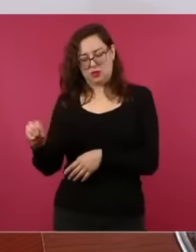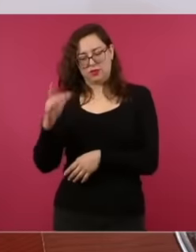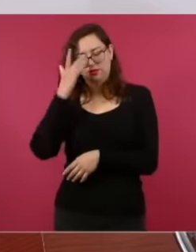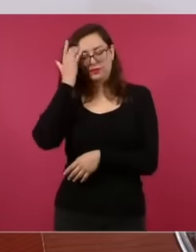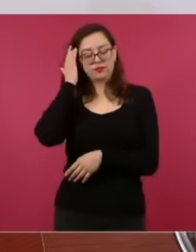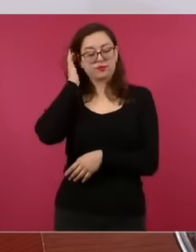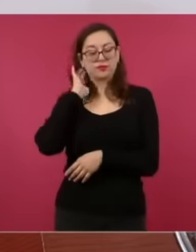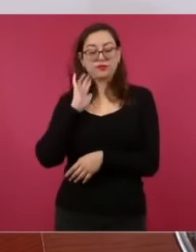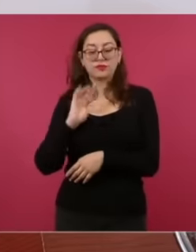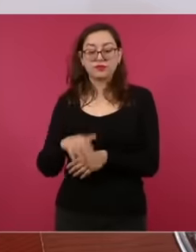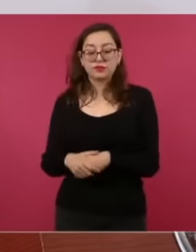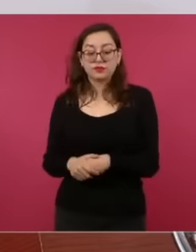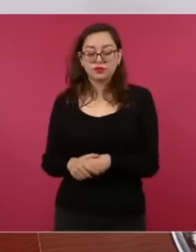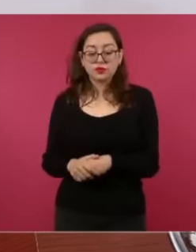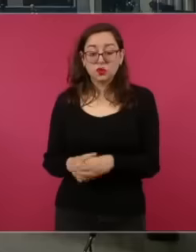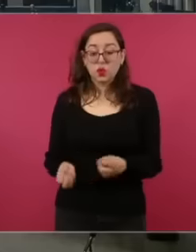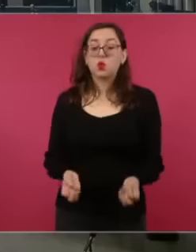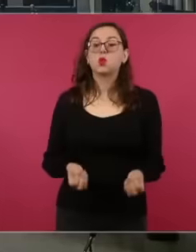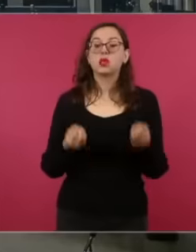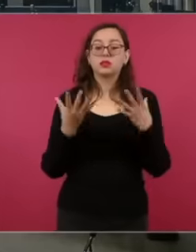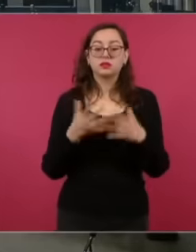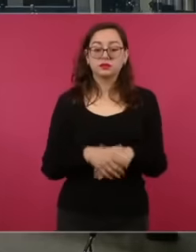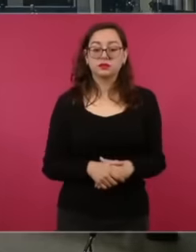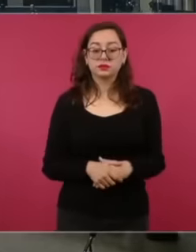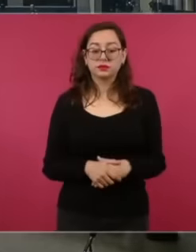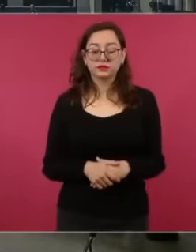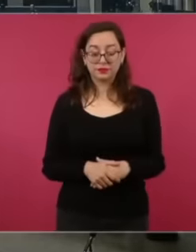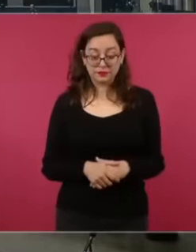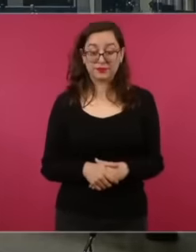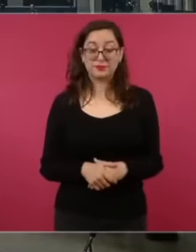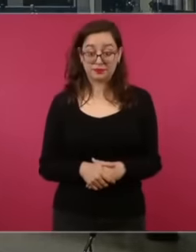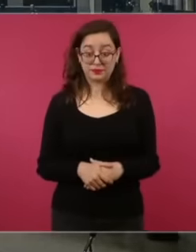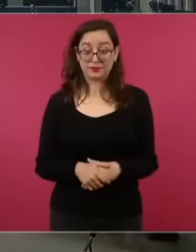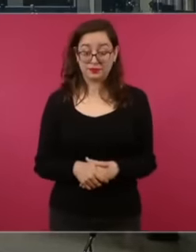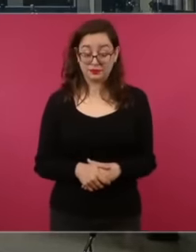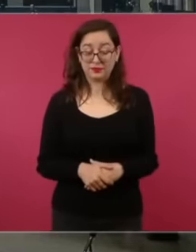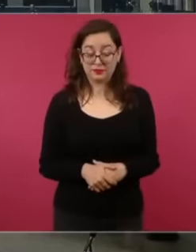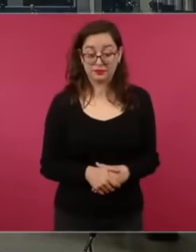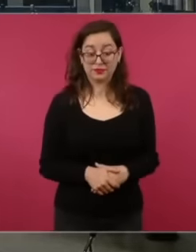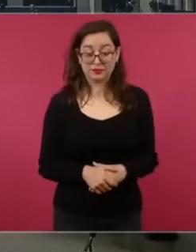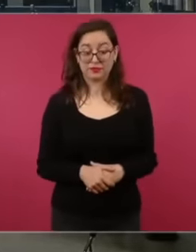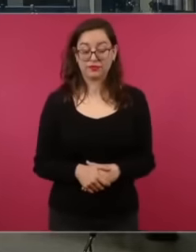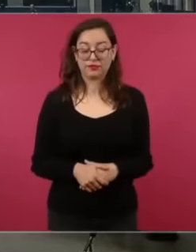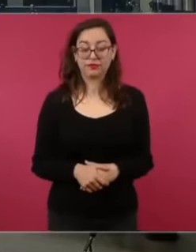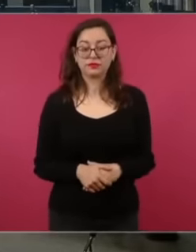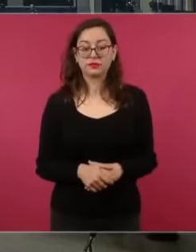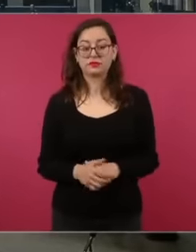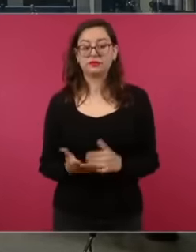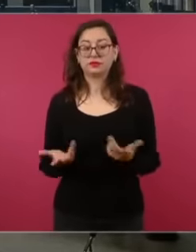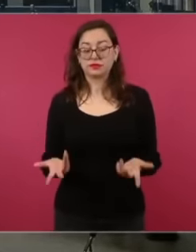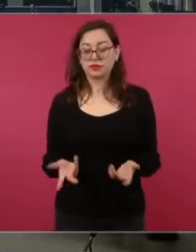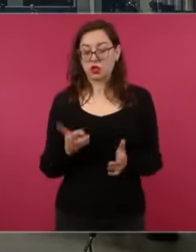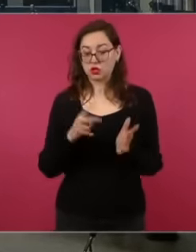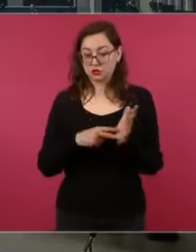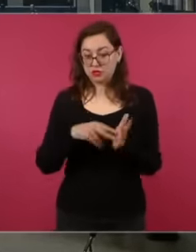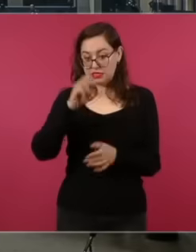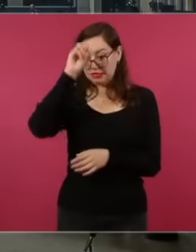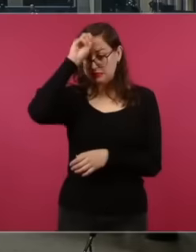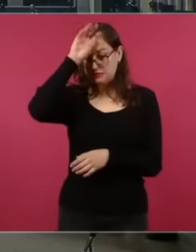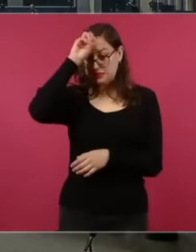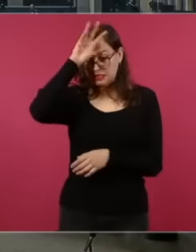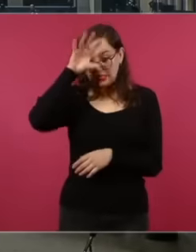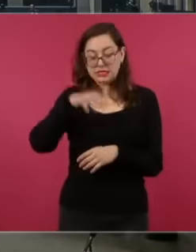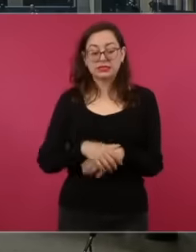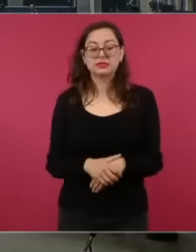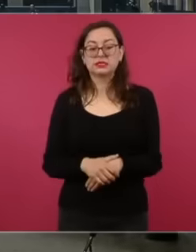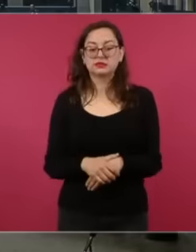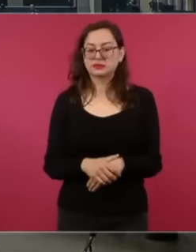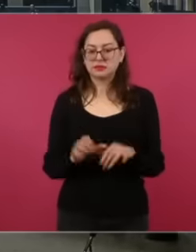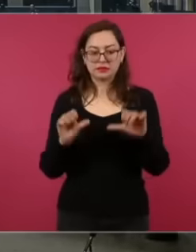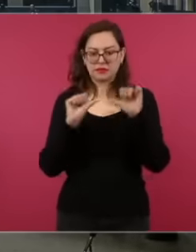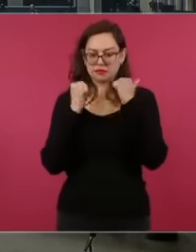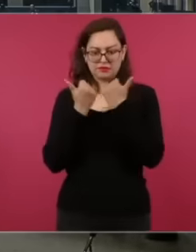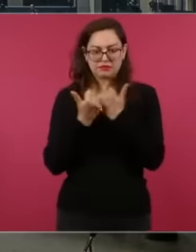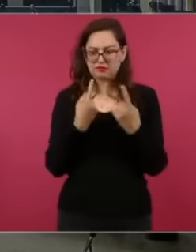Cedillo. There was even a book. No, let's see if you put